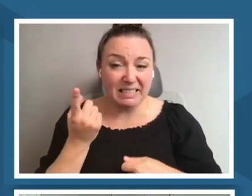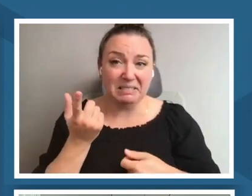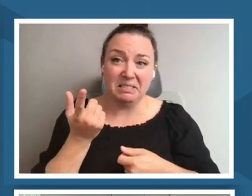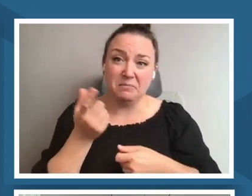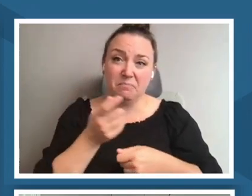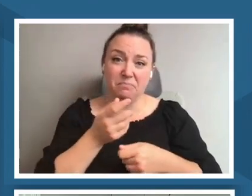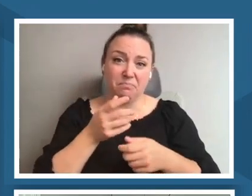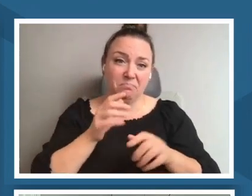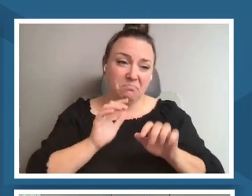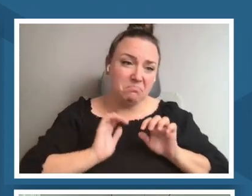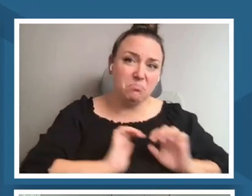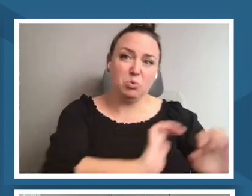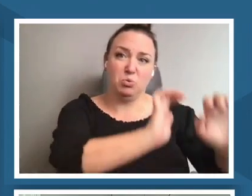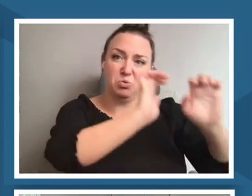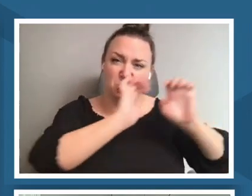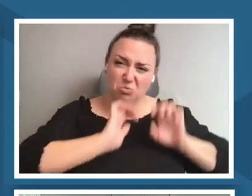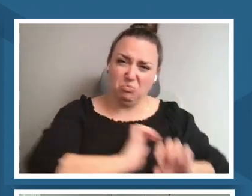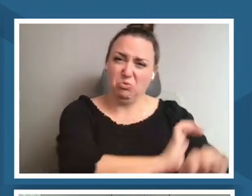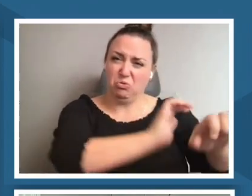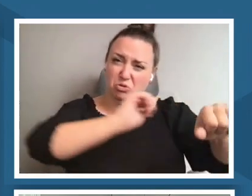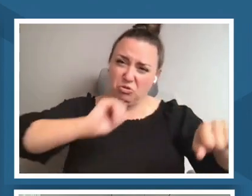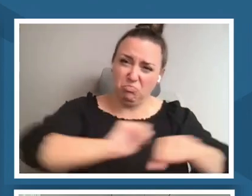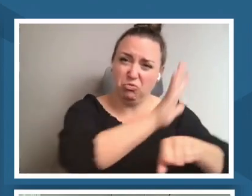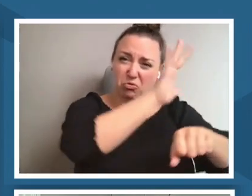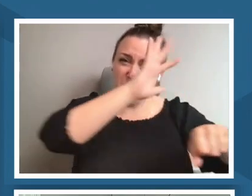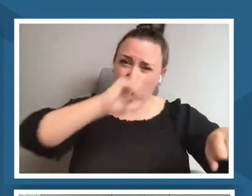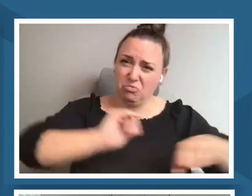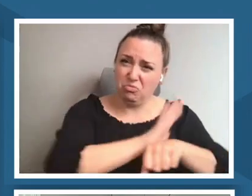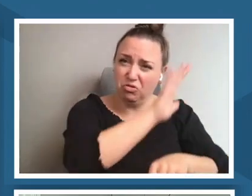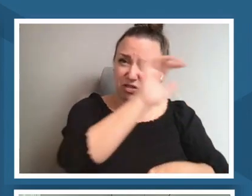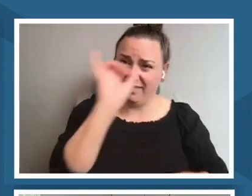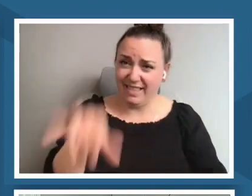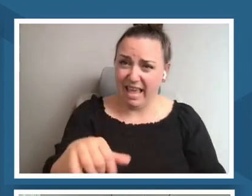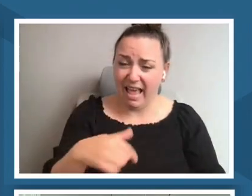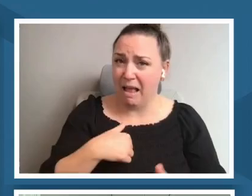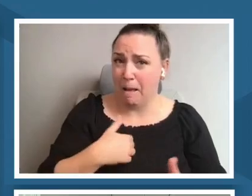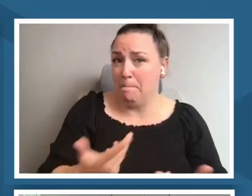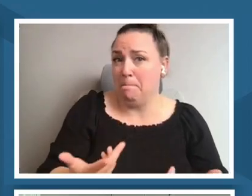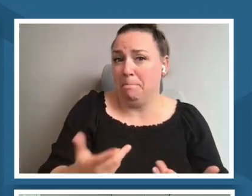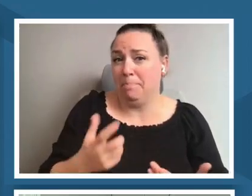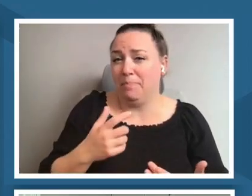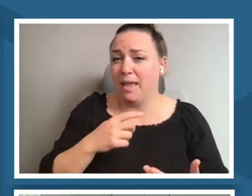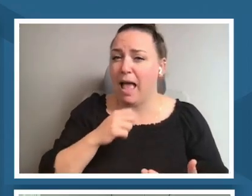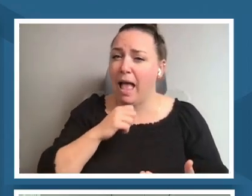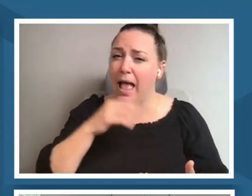but i don't think that this